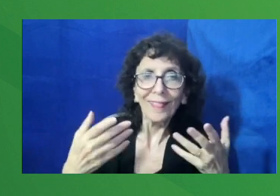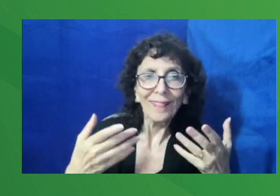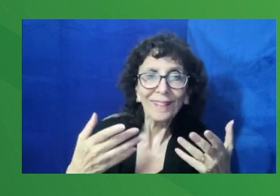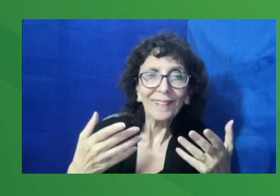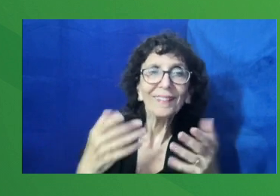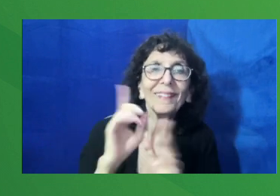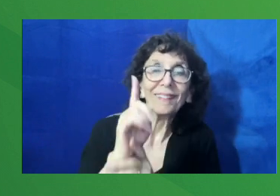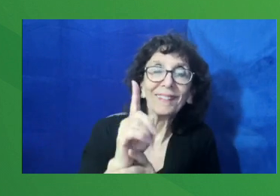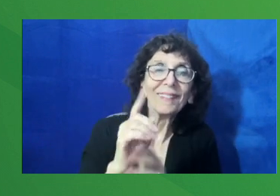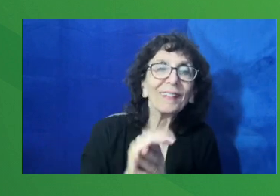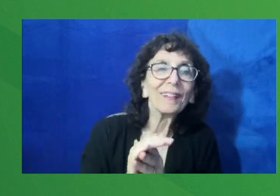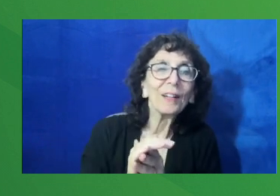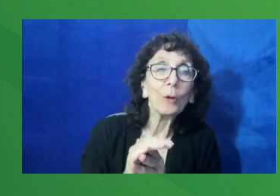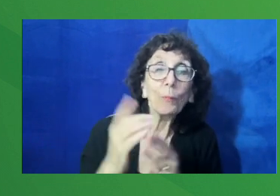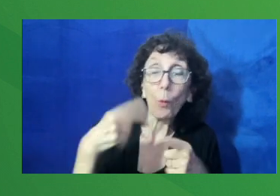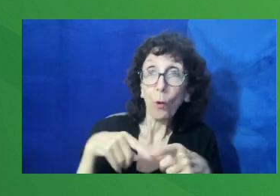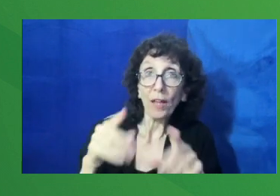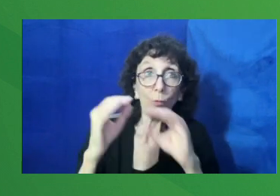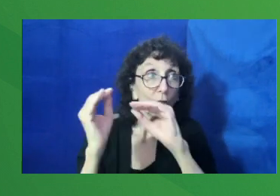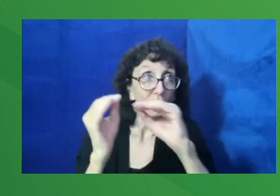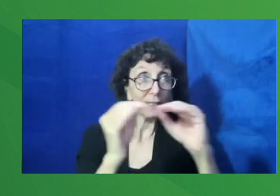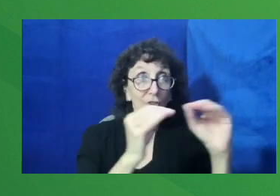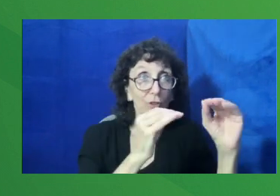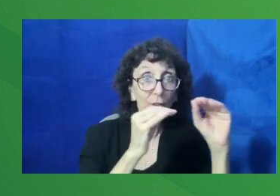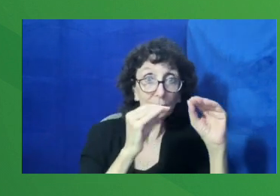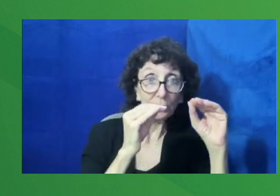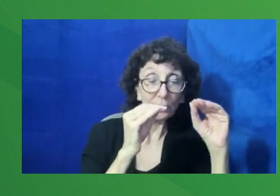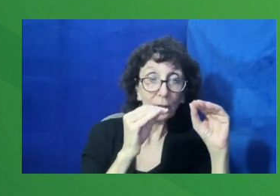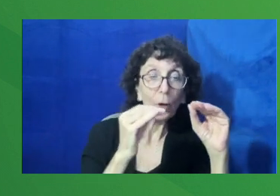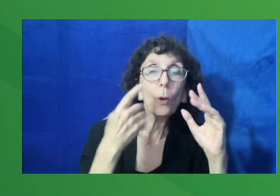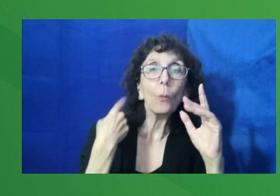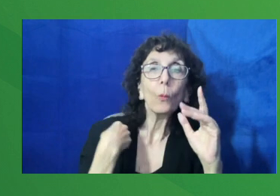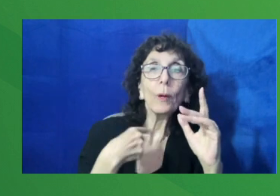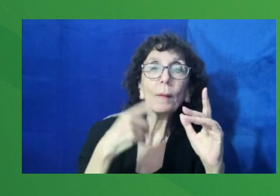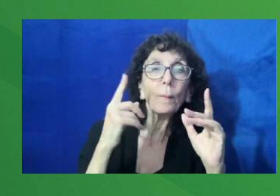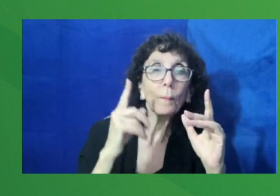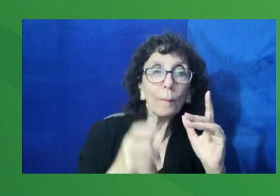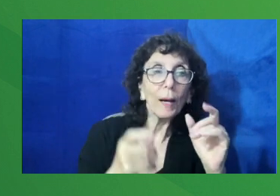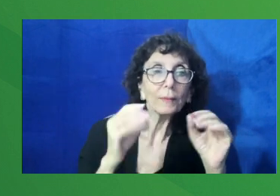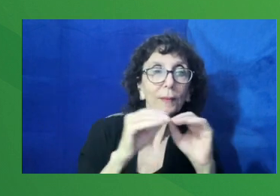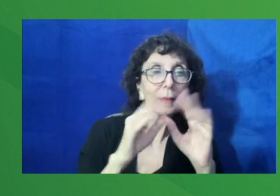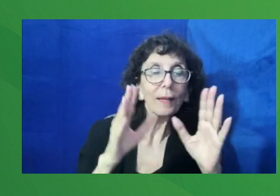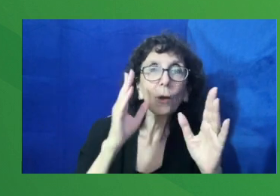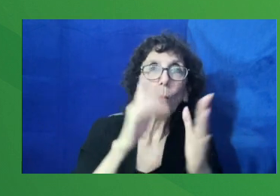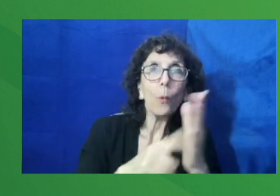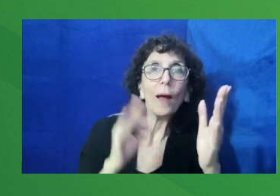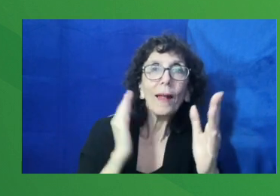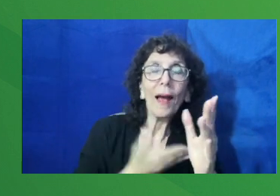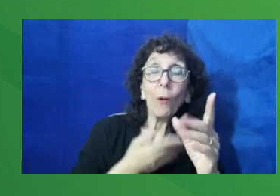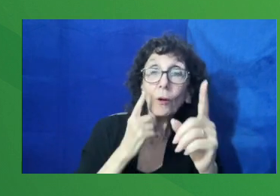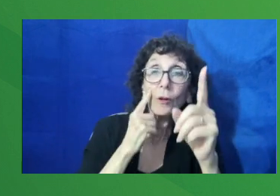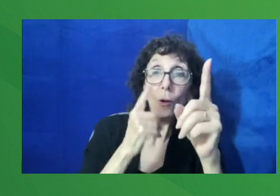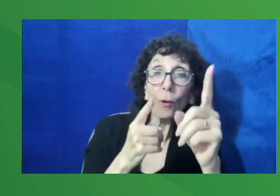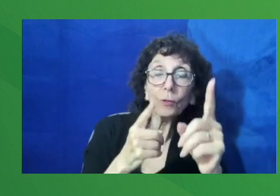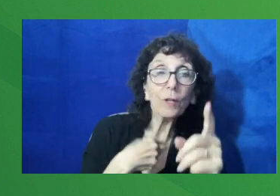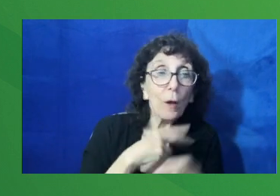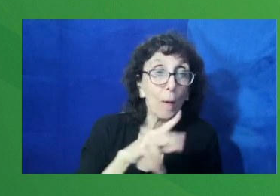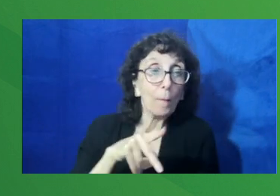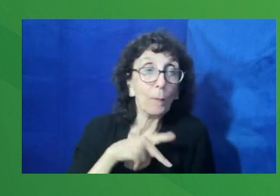our education, in our instruction about our civic engagement goals, our personal responsibility, and